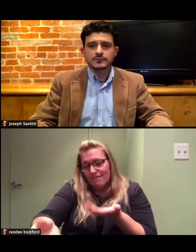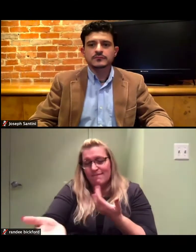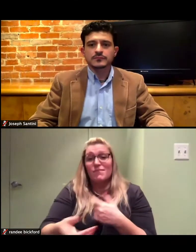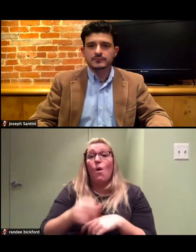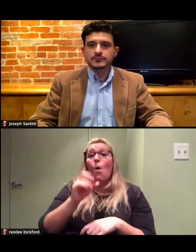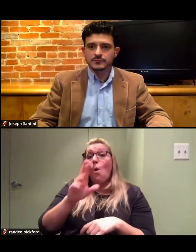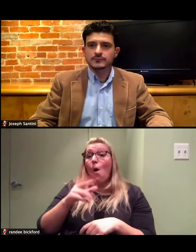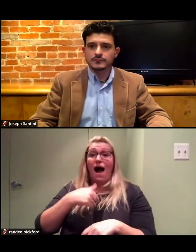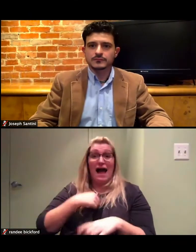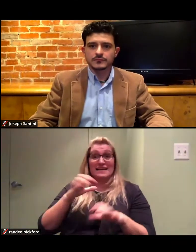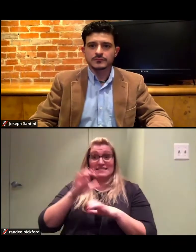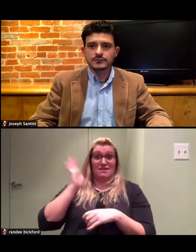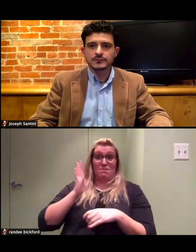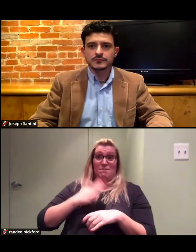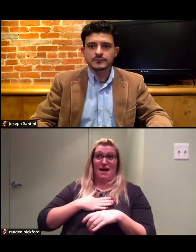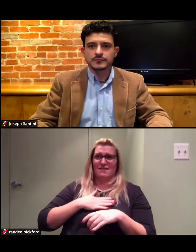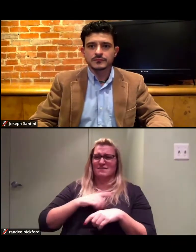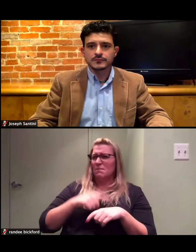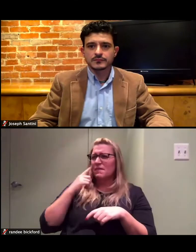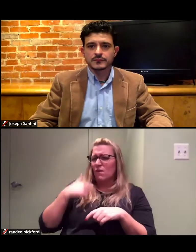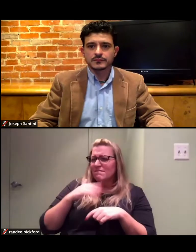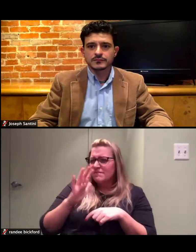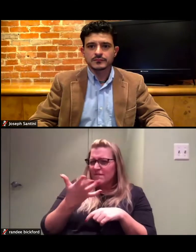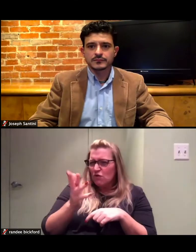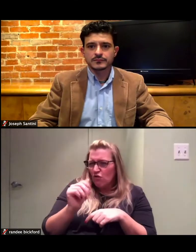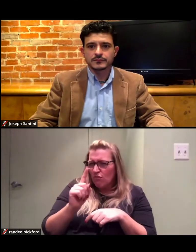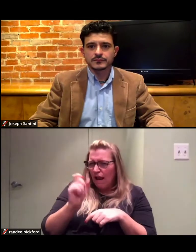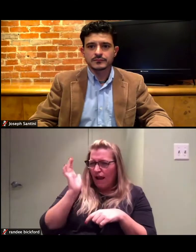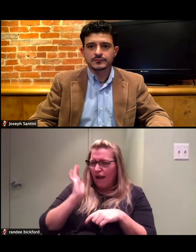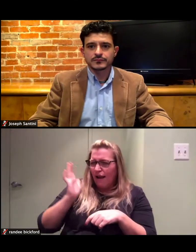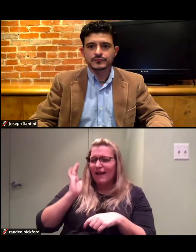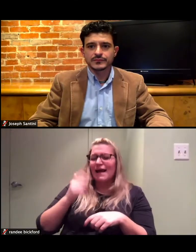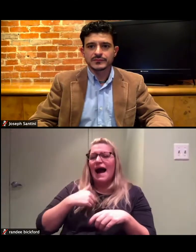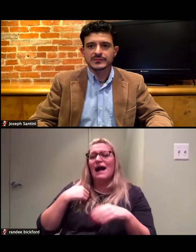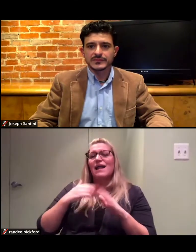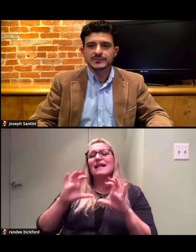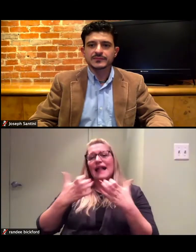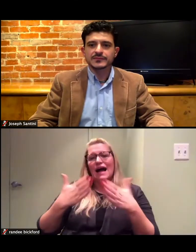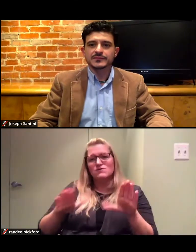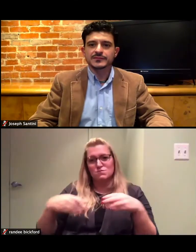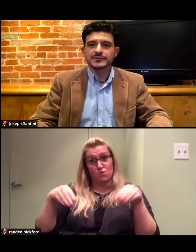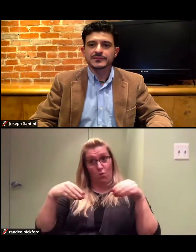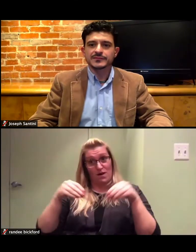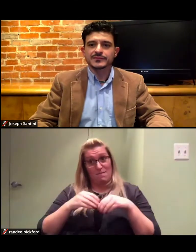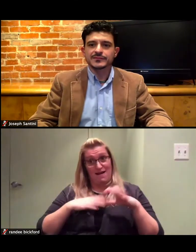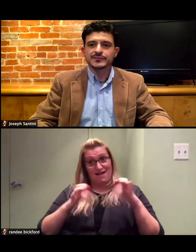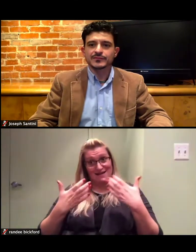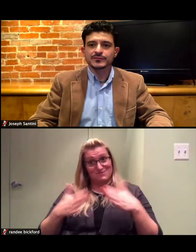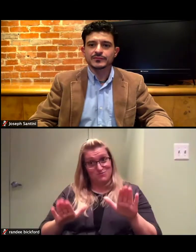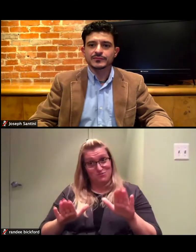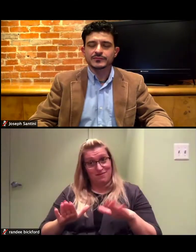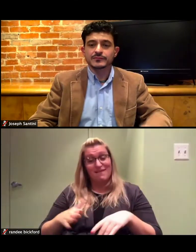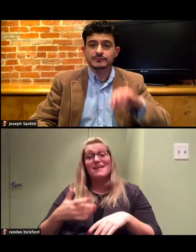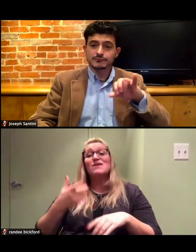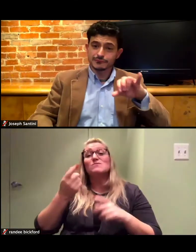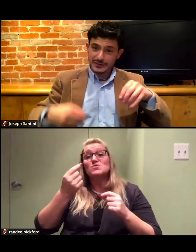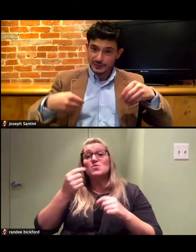so that they can earn tickets and then make a purchase. I remember, I had a classroom store